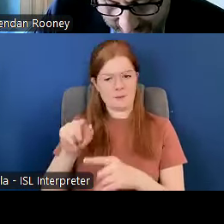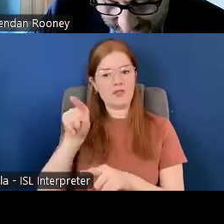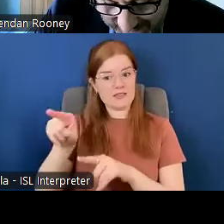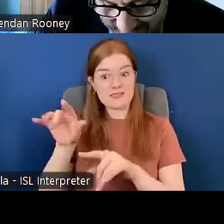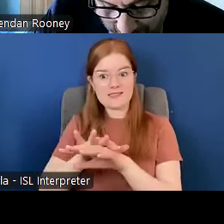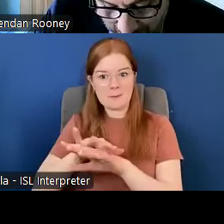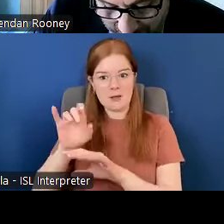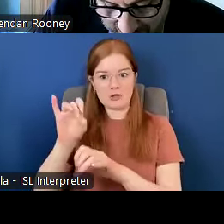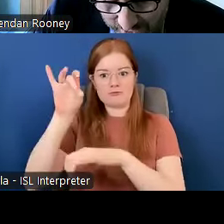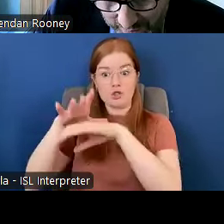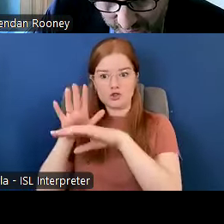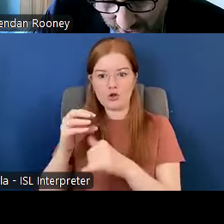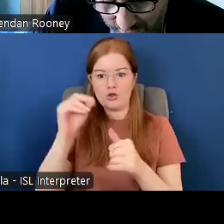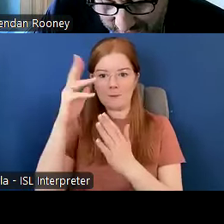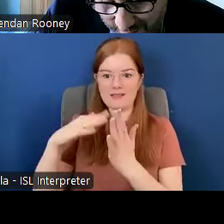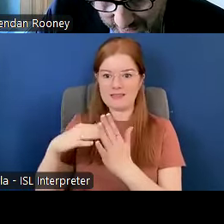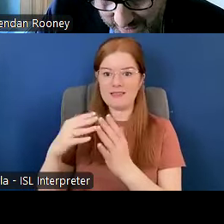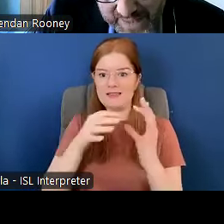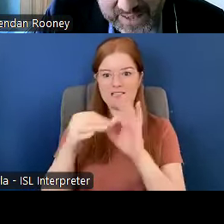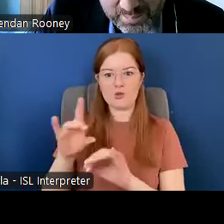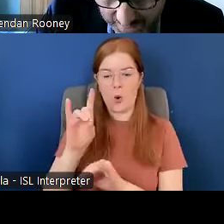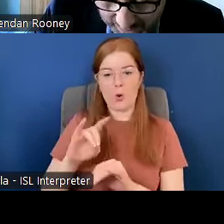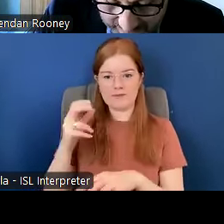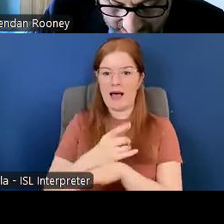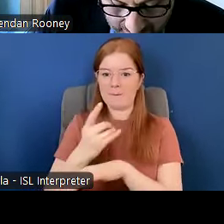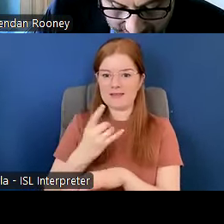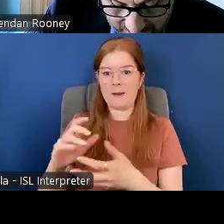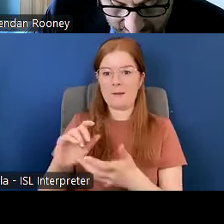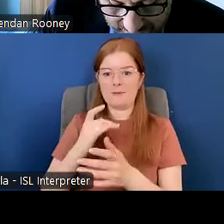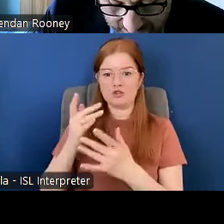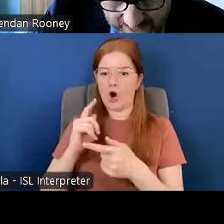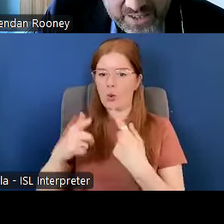paintings is attributable to Hone's habit of making amendments to her pictures,